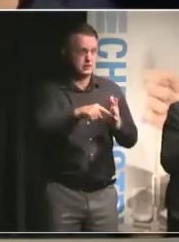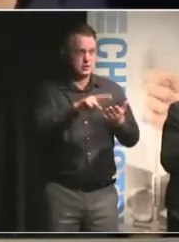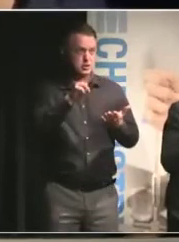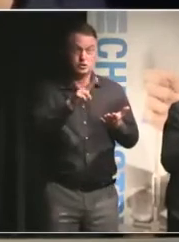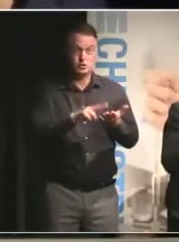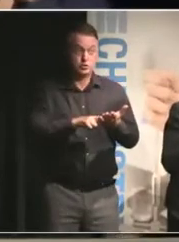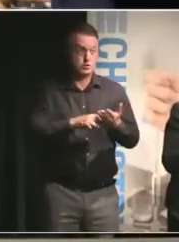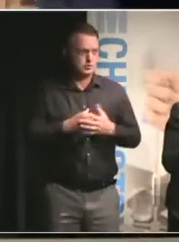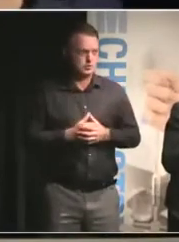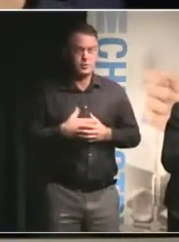We have roving mics.